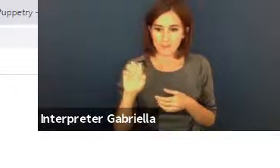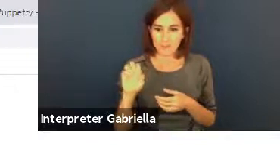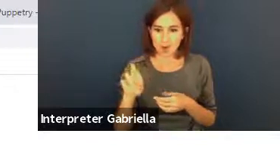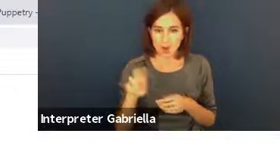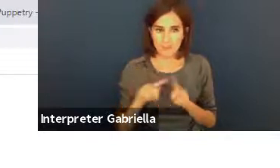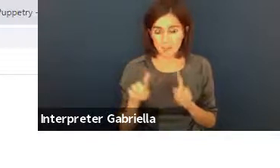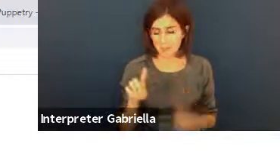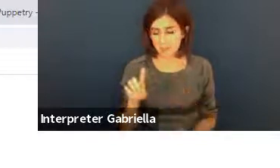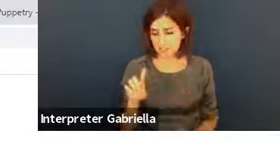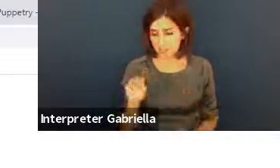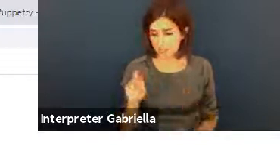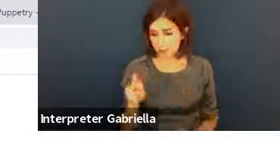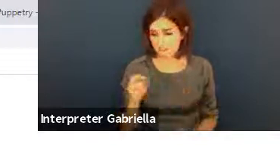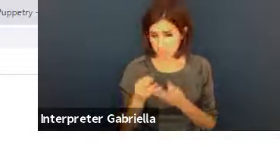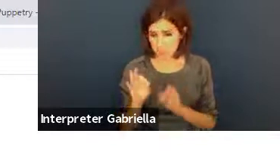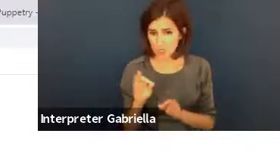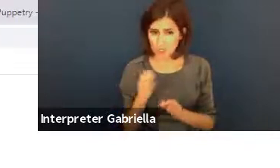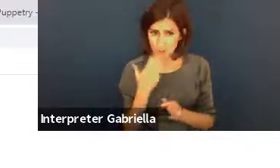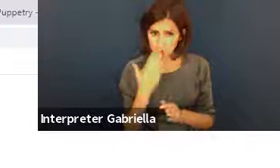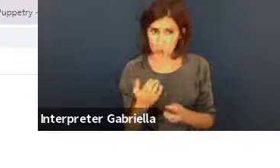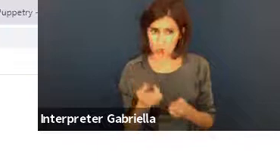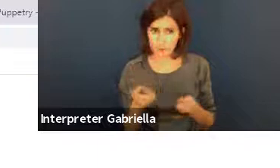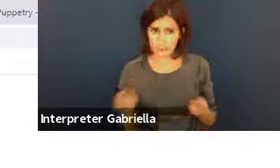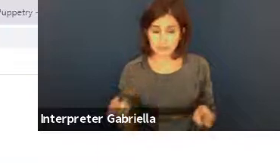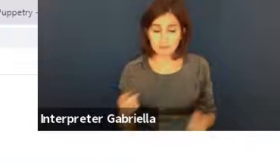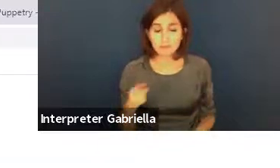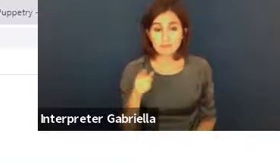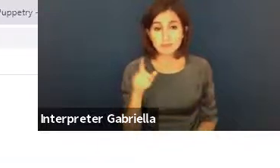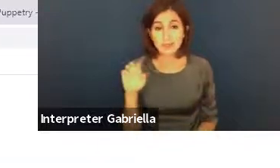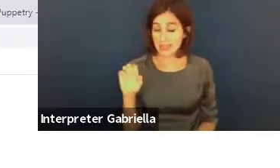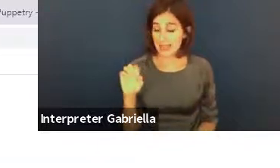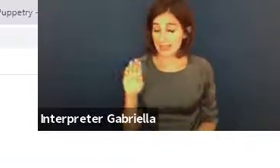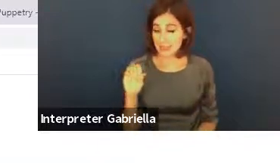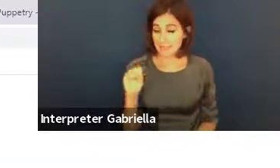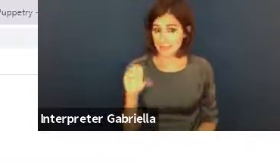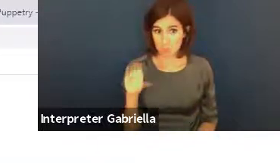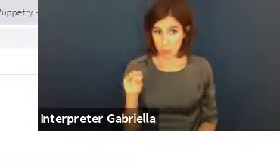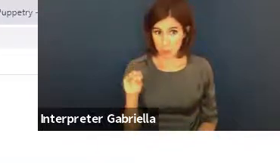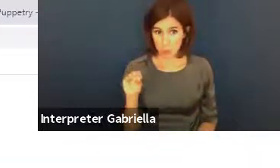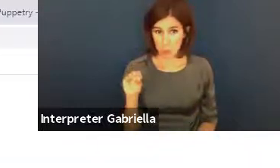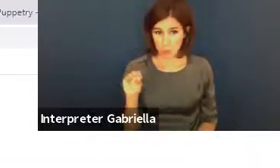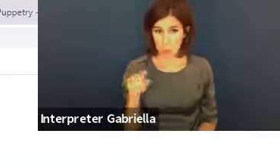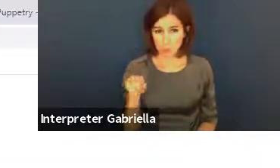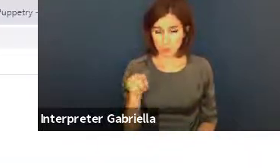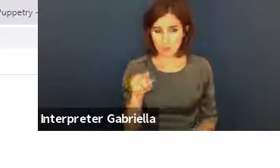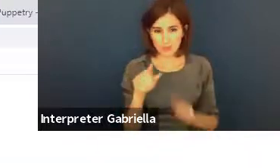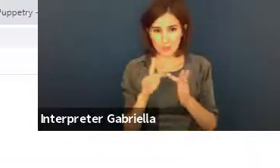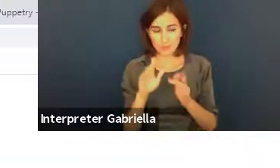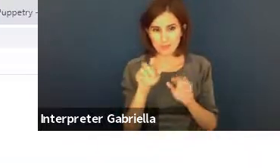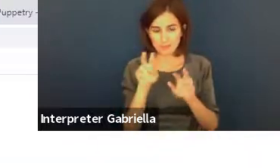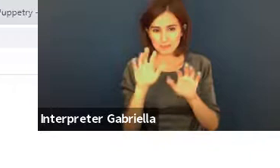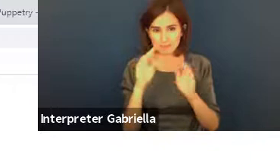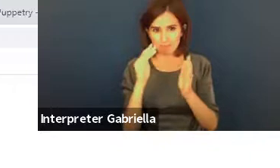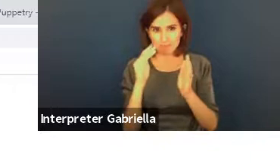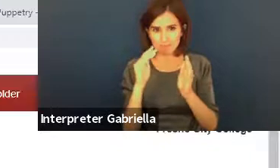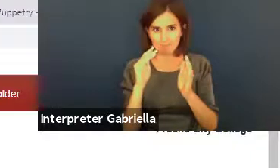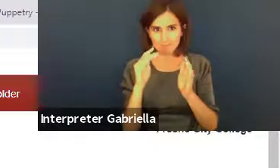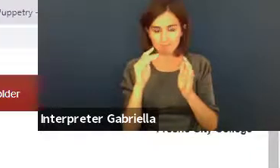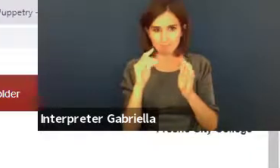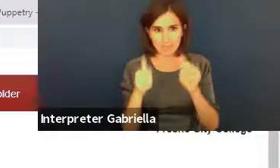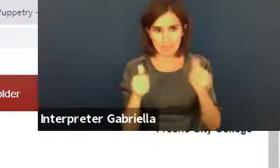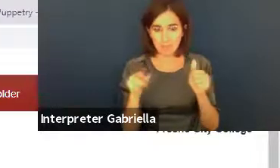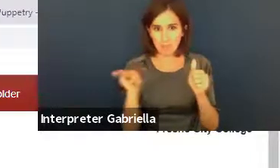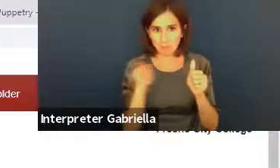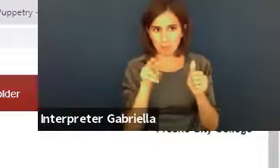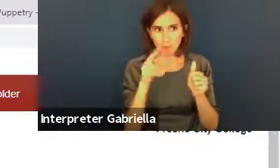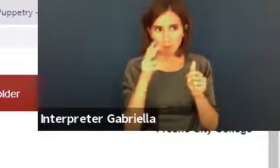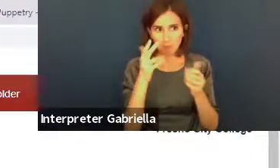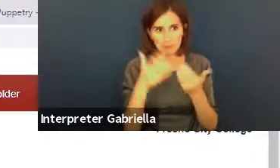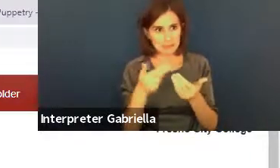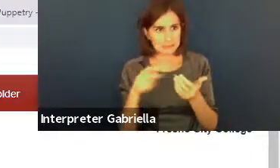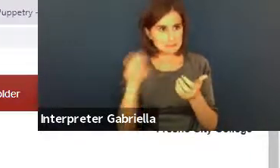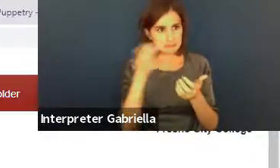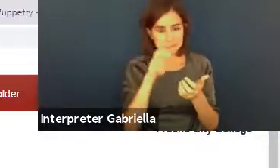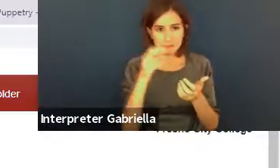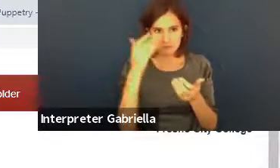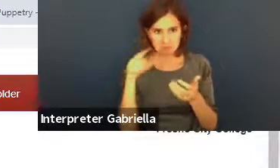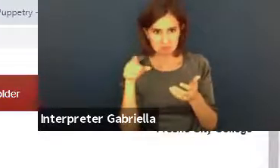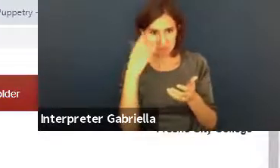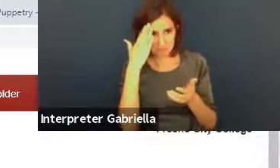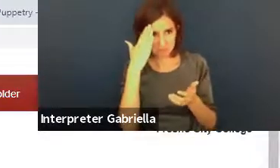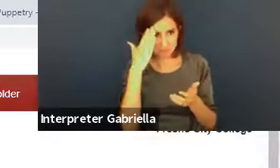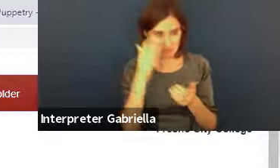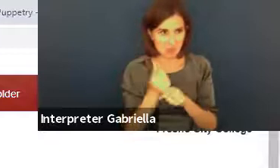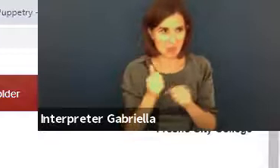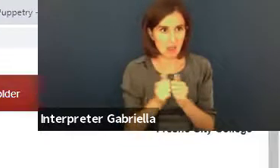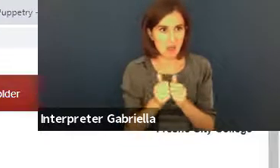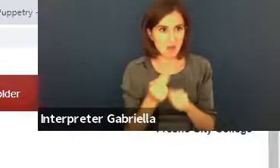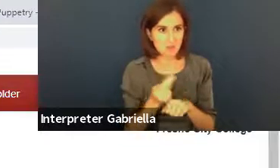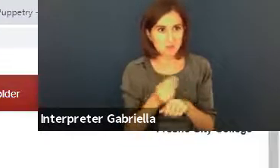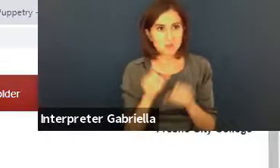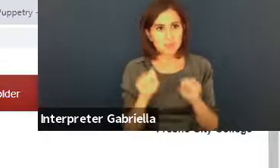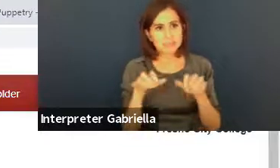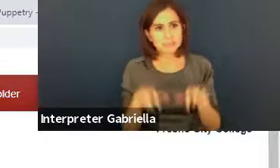Linda Kobashigawa: You continue on to this portal and like I said it's it's EPS go so the interface is going to look very familiar. And it's if you're familiar with us go. It's really easy to navigate. And so you can just start typing in your subject your topic and you can focus by